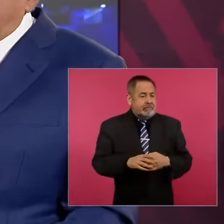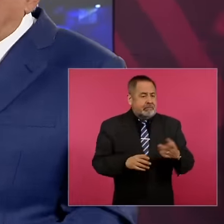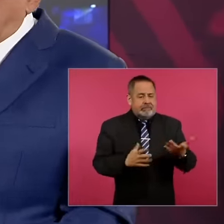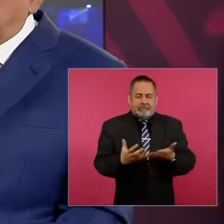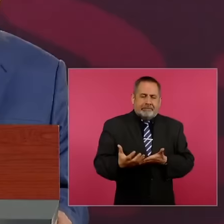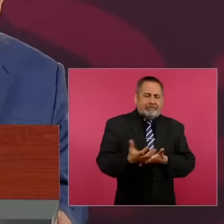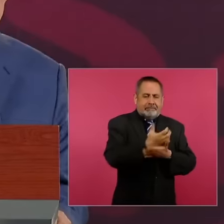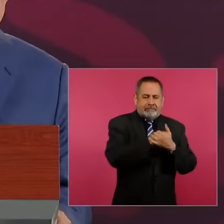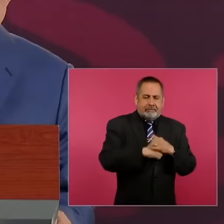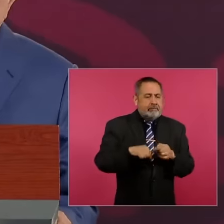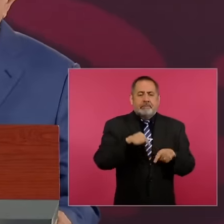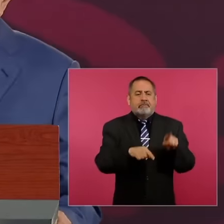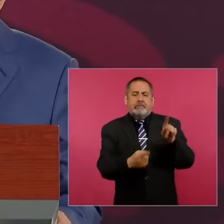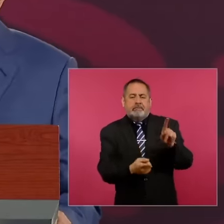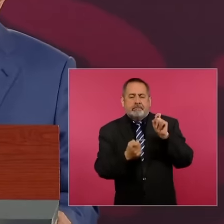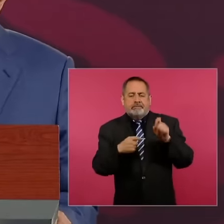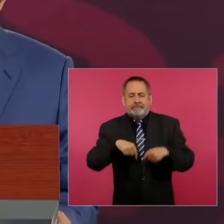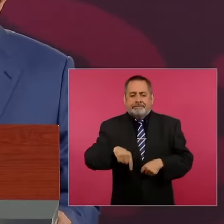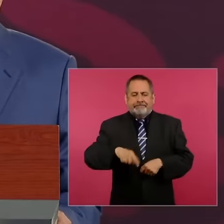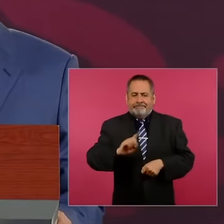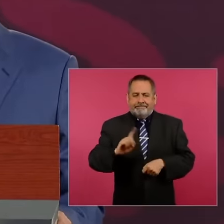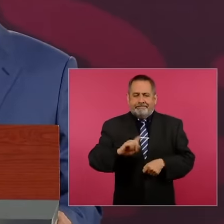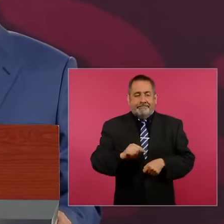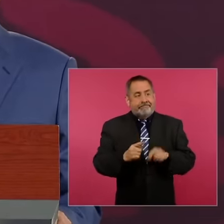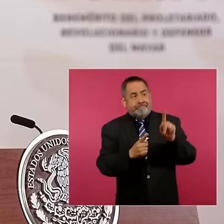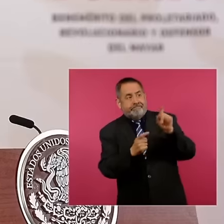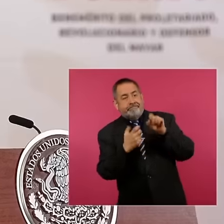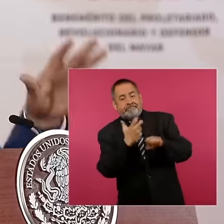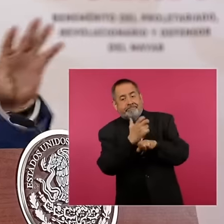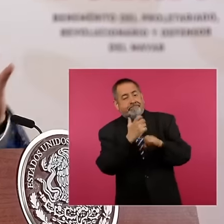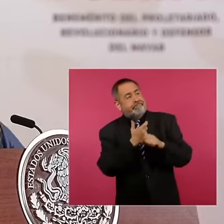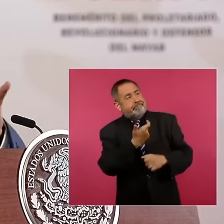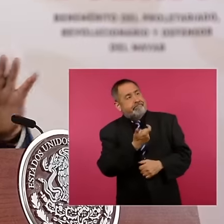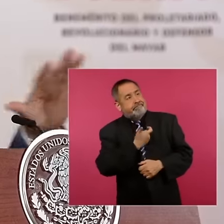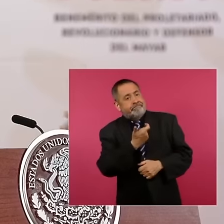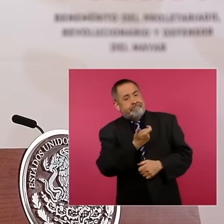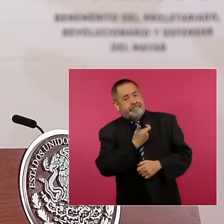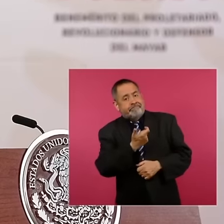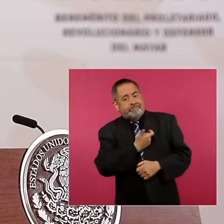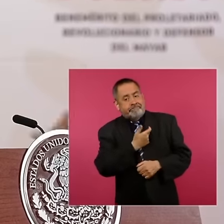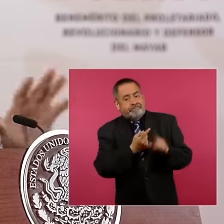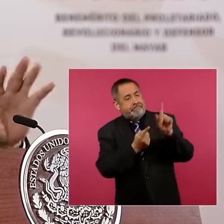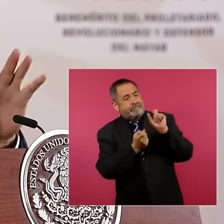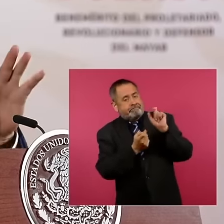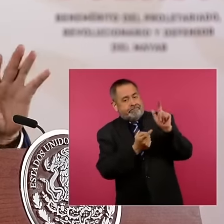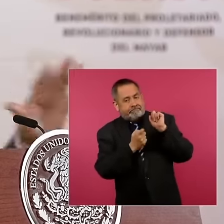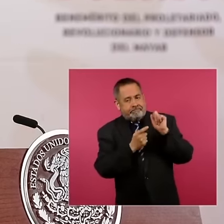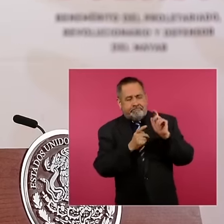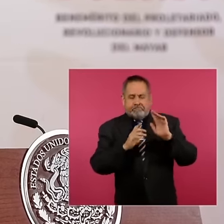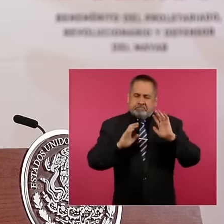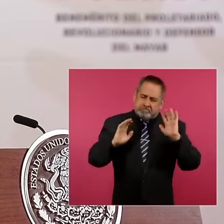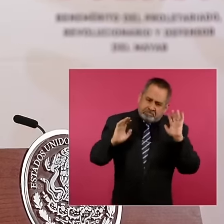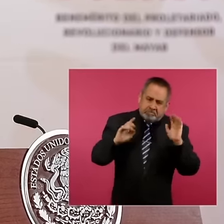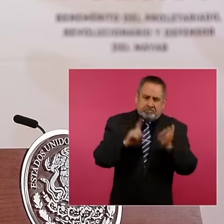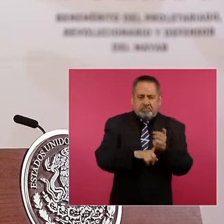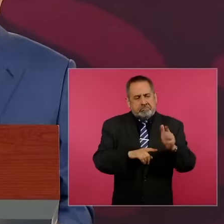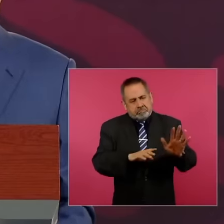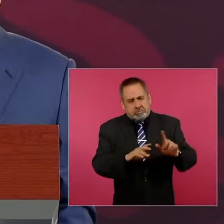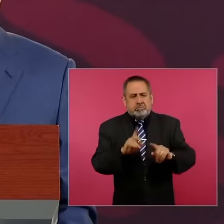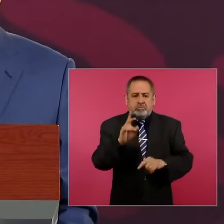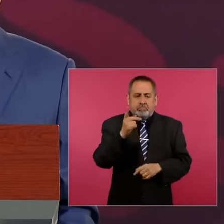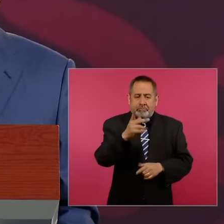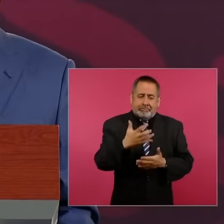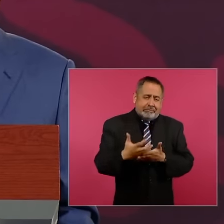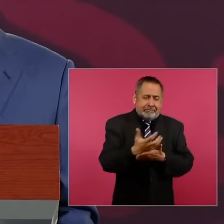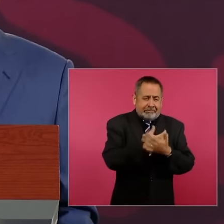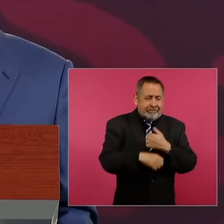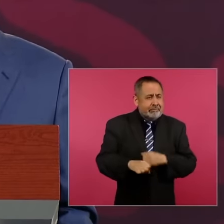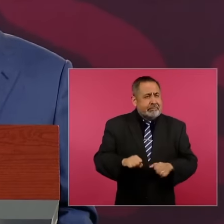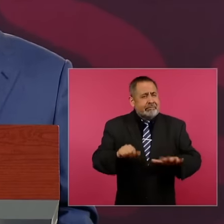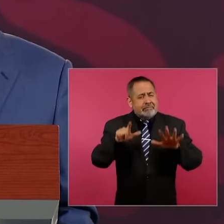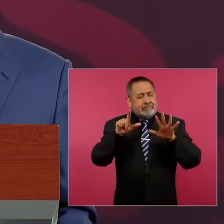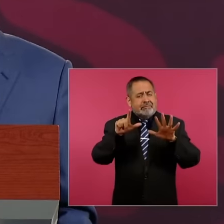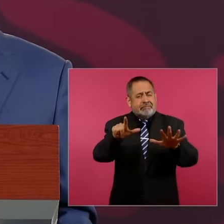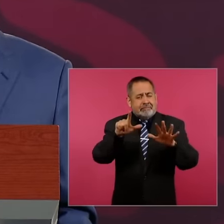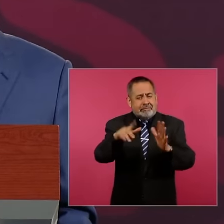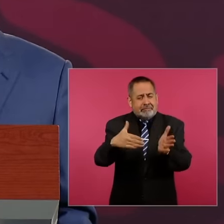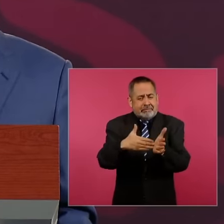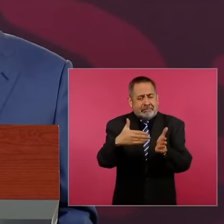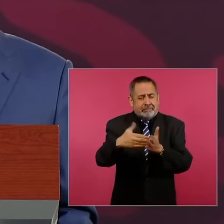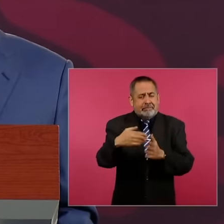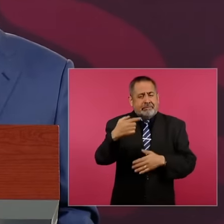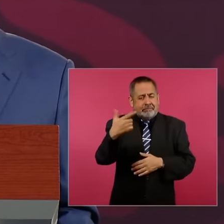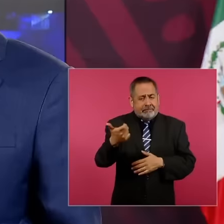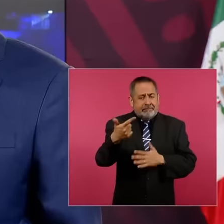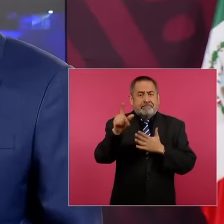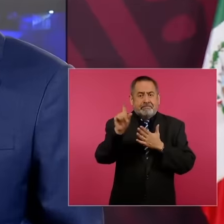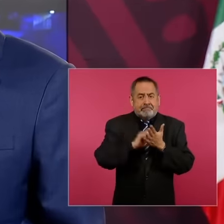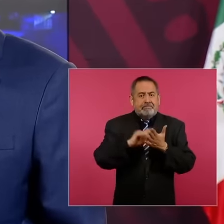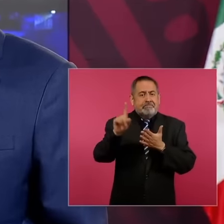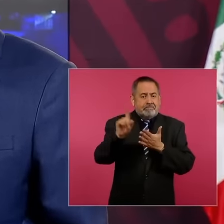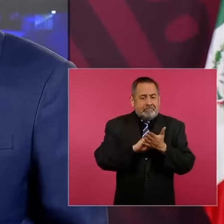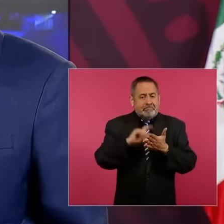doesn't get paid, here he gets paid. In the United States that is a mitigating factor but